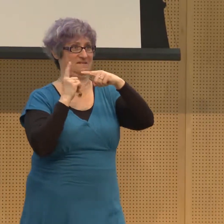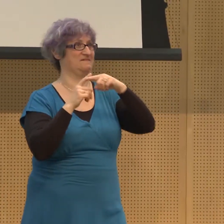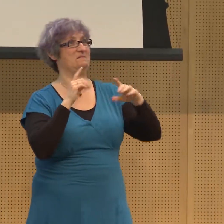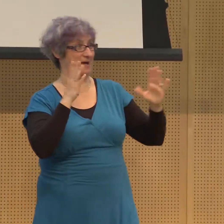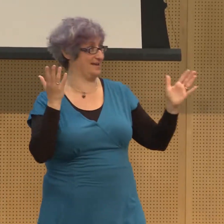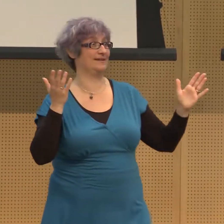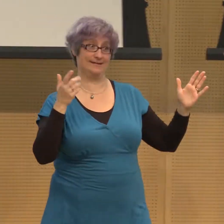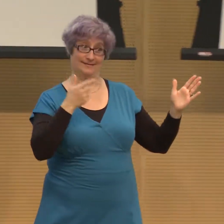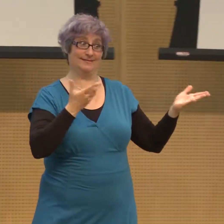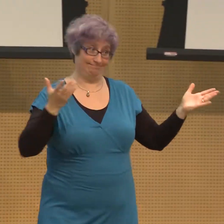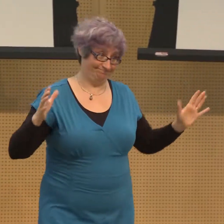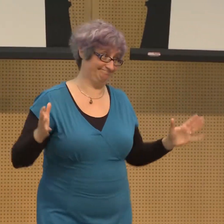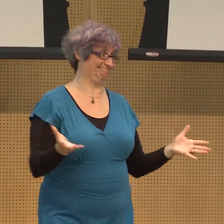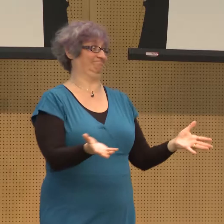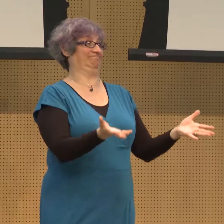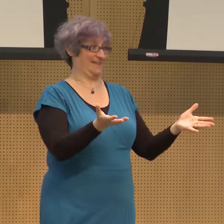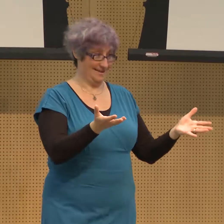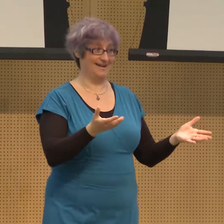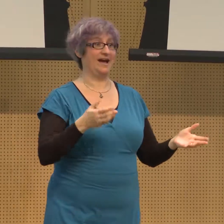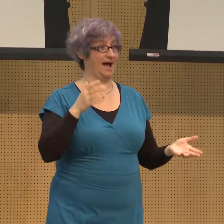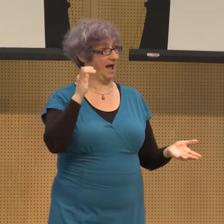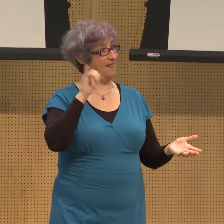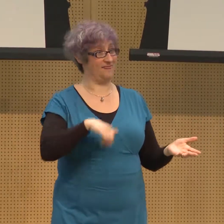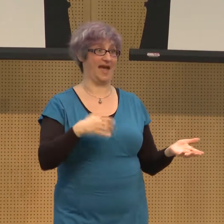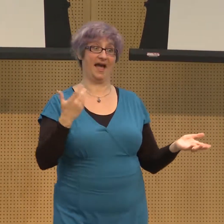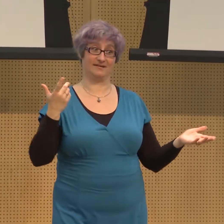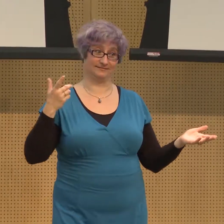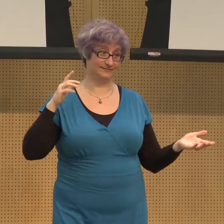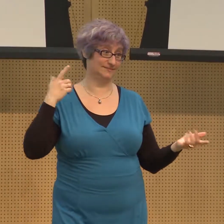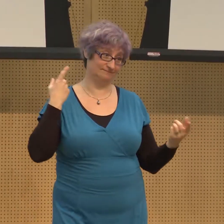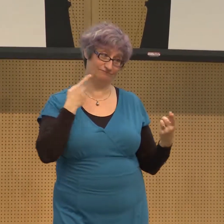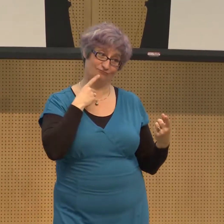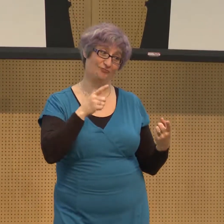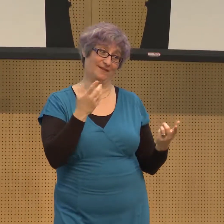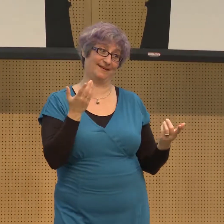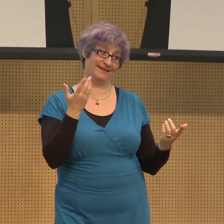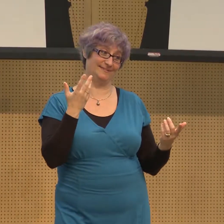I try to say it more positively, but if that's the frame I have to go with...